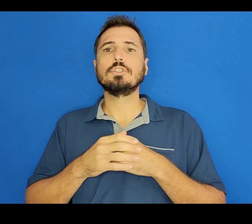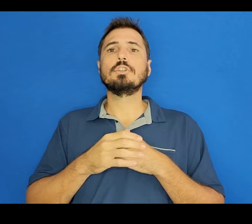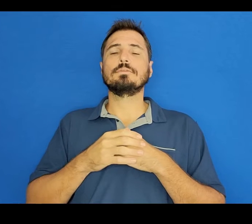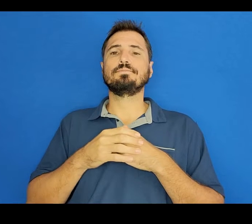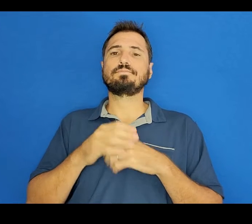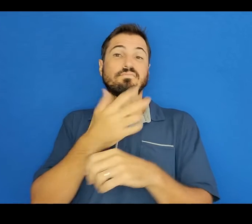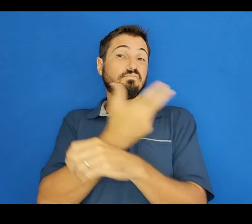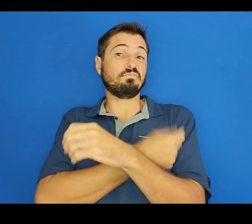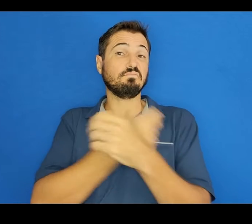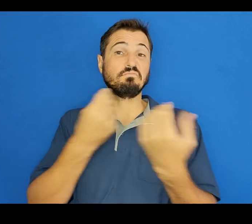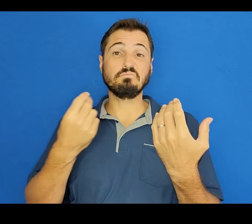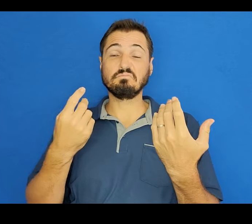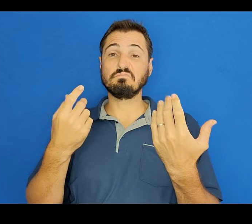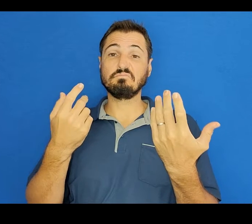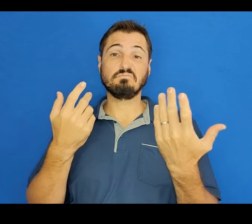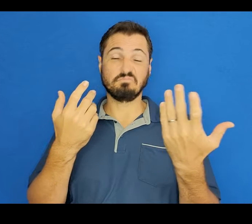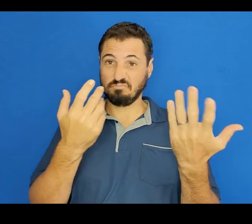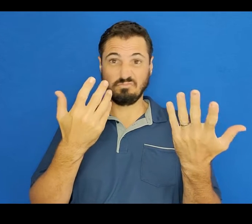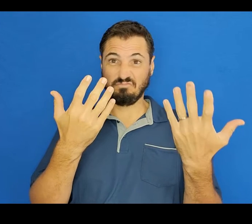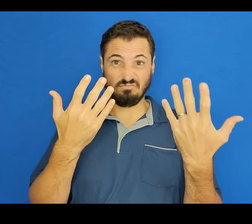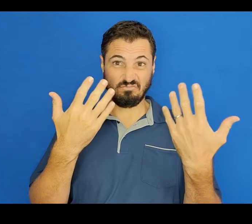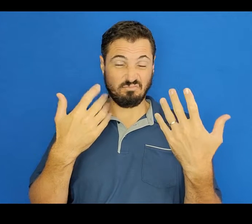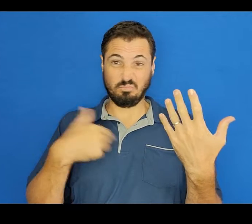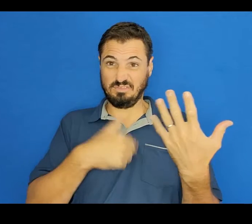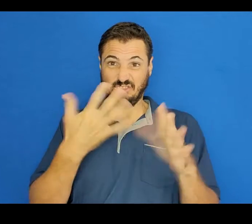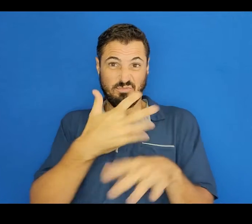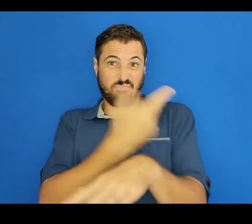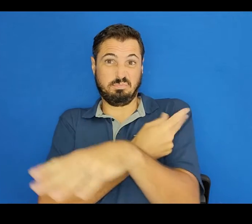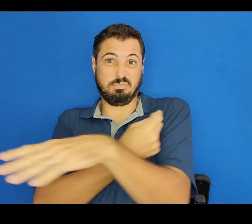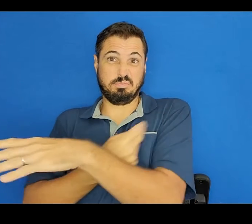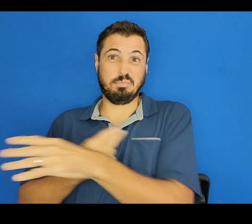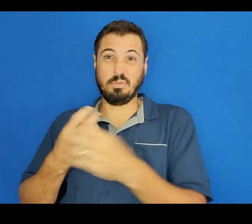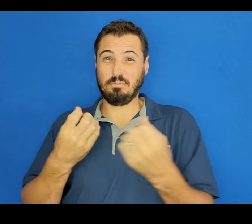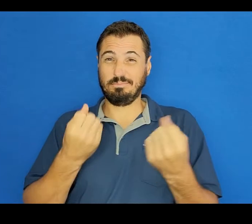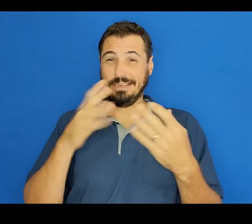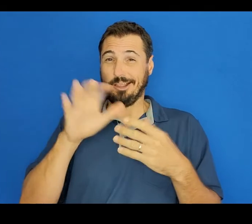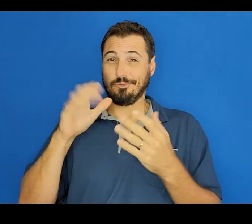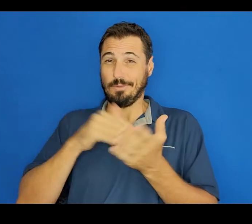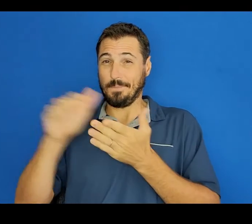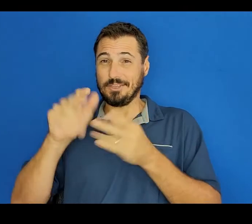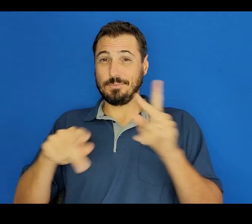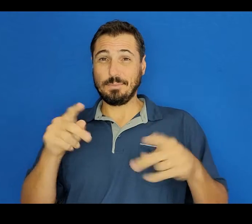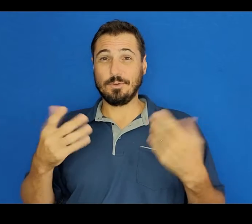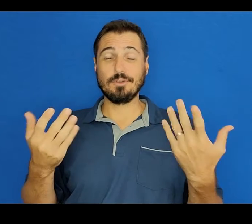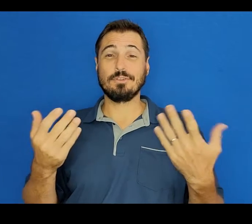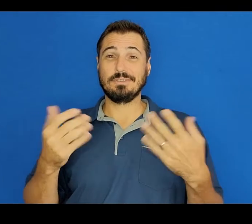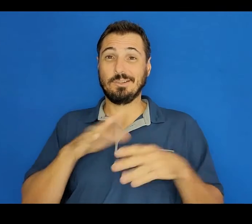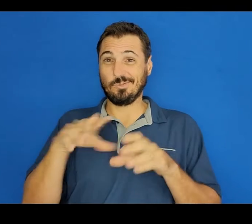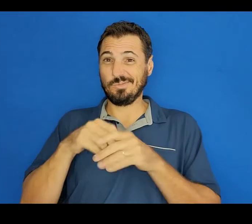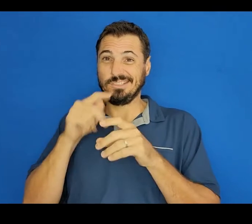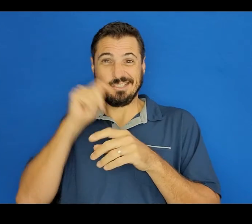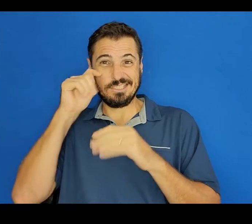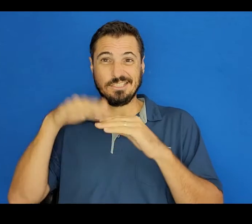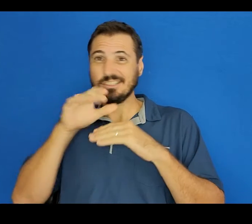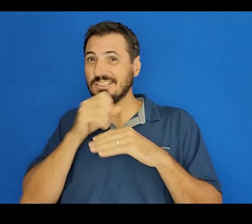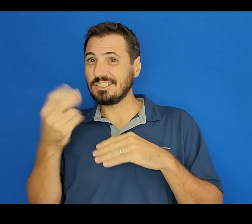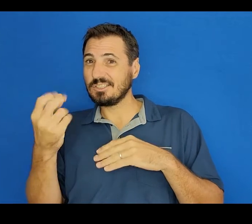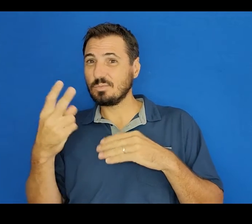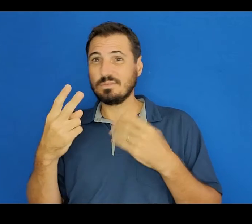to hundreds of millions of people, including many teens aged 12 and up. They’re safe and highly effective.